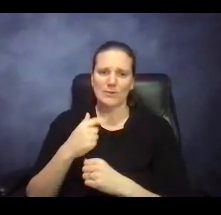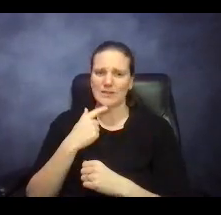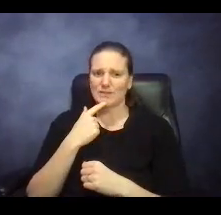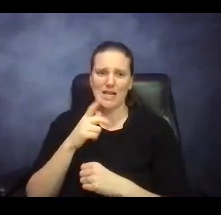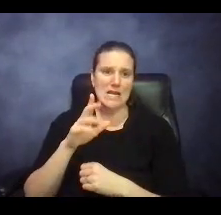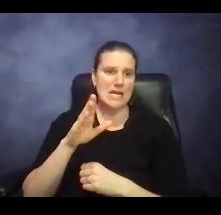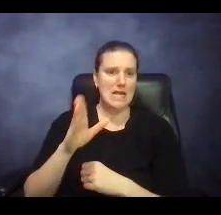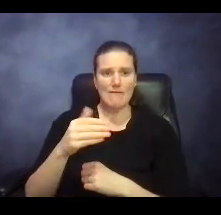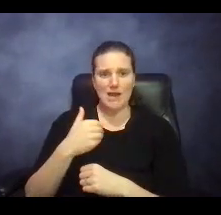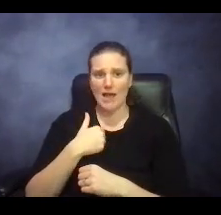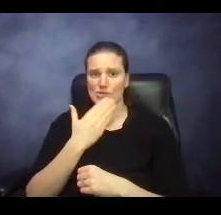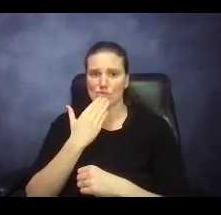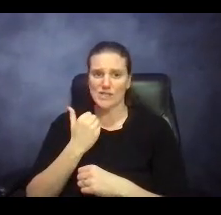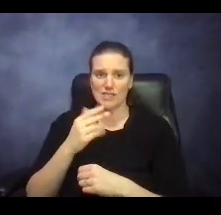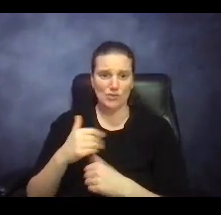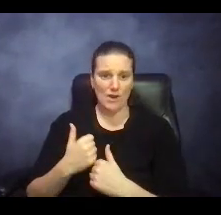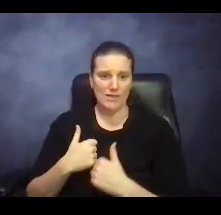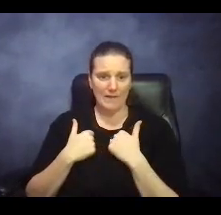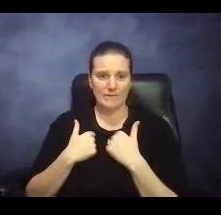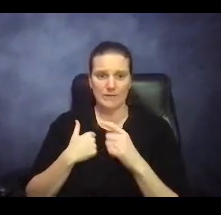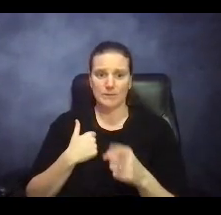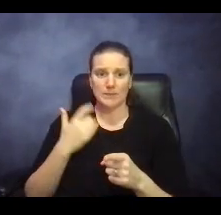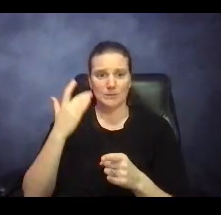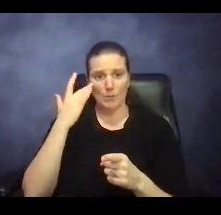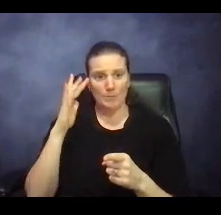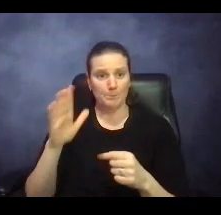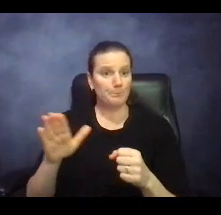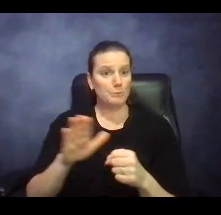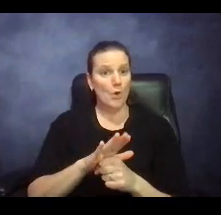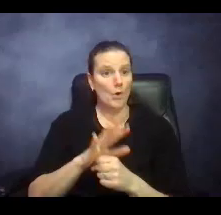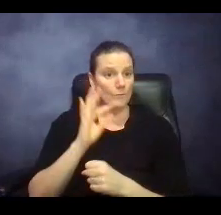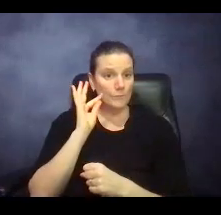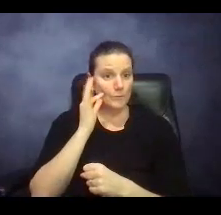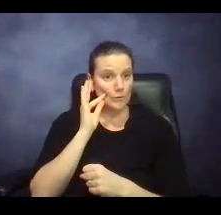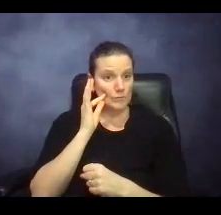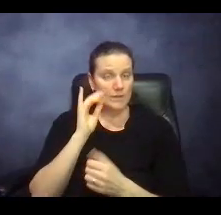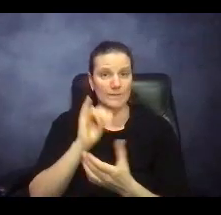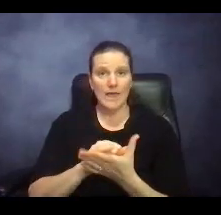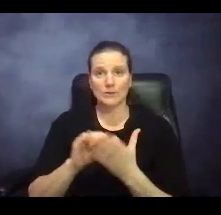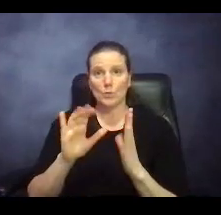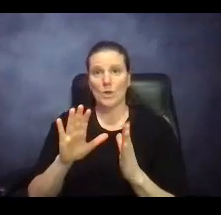ever again in your whole life. Just be smart about it. Whole fruits are wonderful. You're getting all that fiber